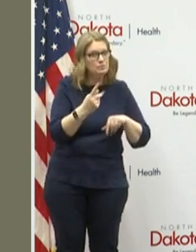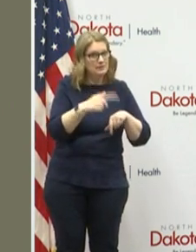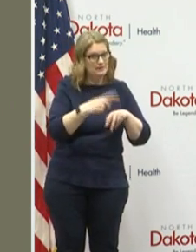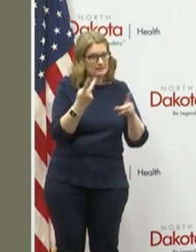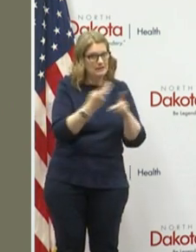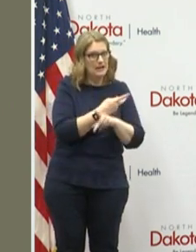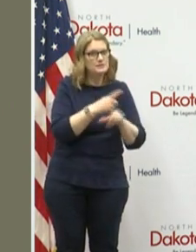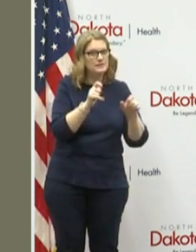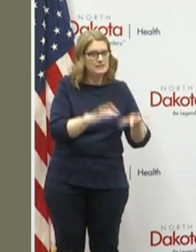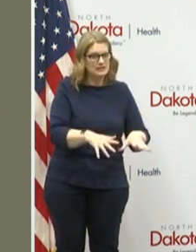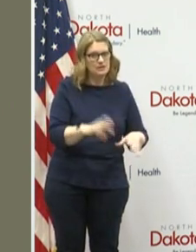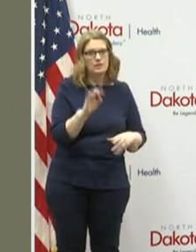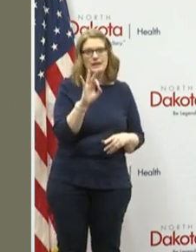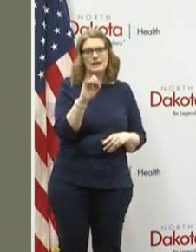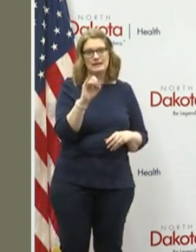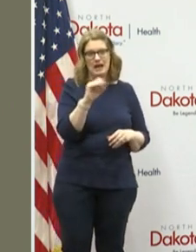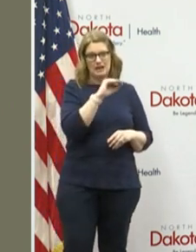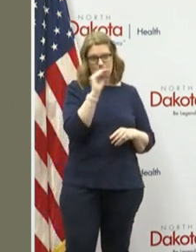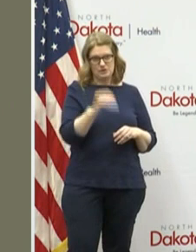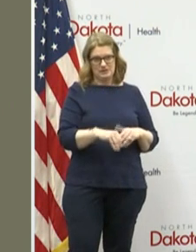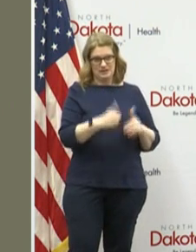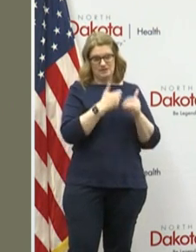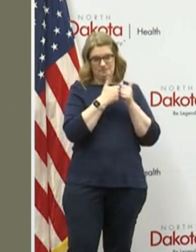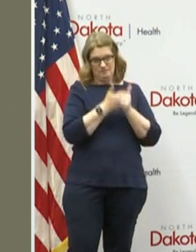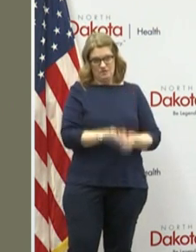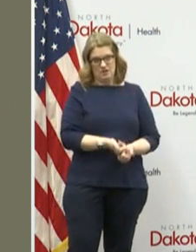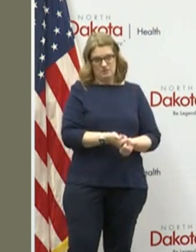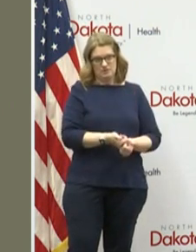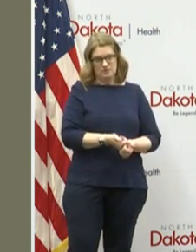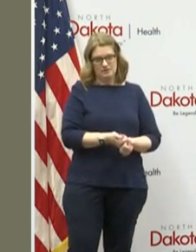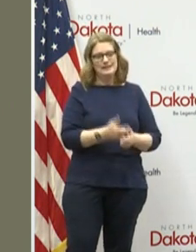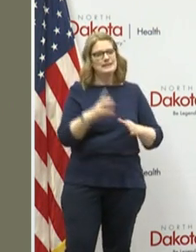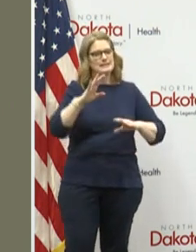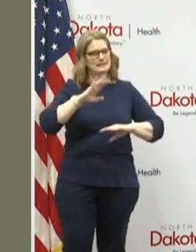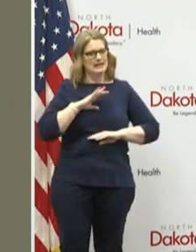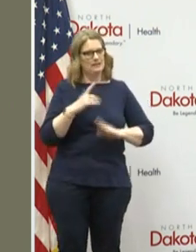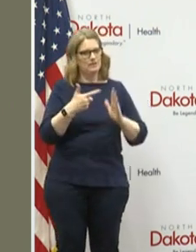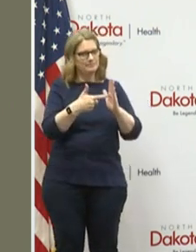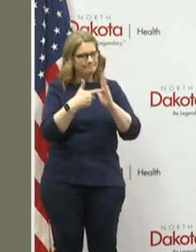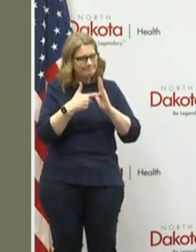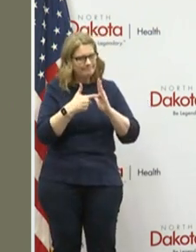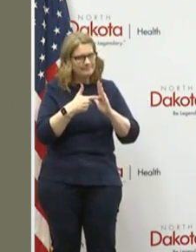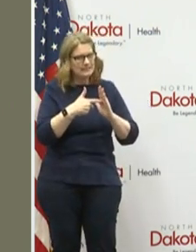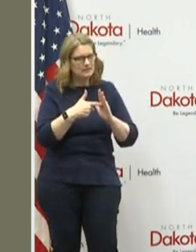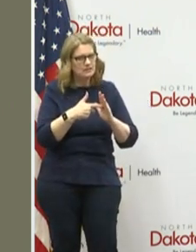THEY HAVE TO UNDERGO A MINIMUM OF TWO ROUNDS OF TESTING AMONG